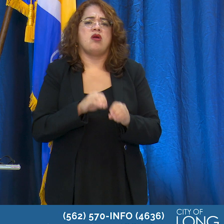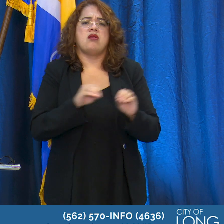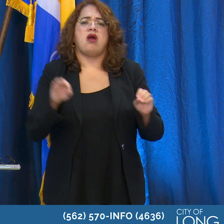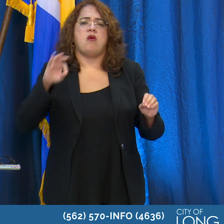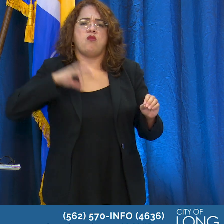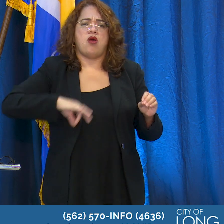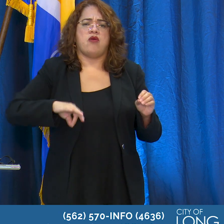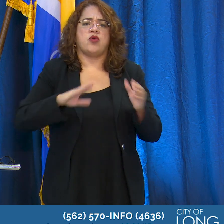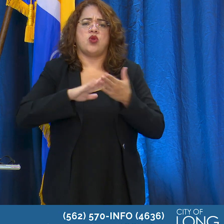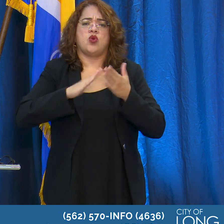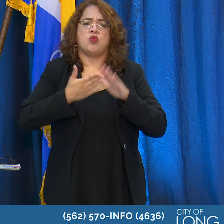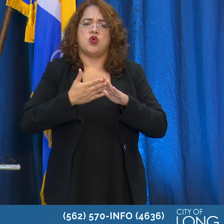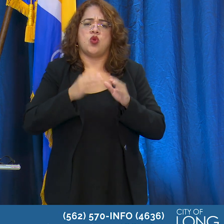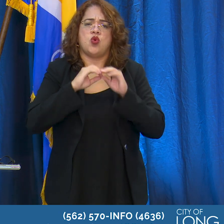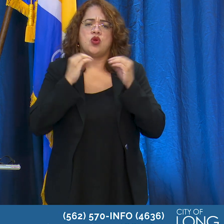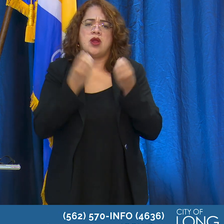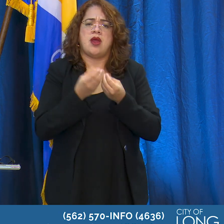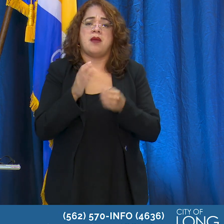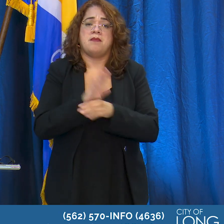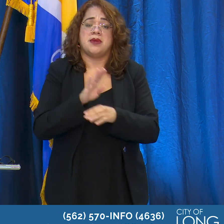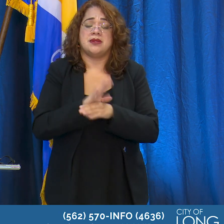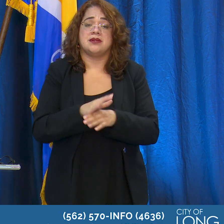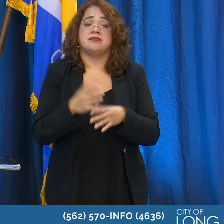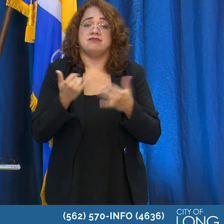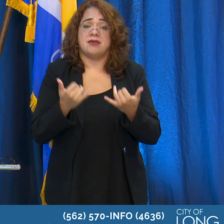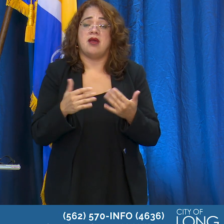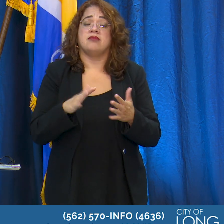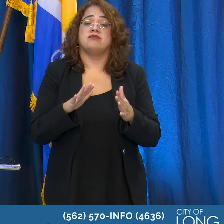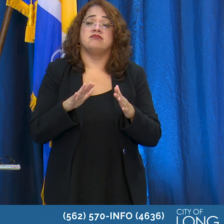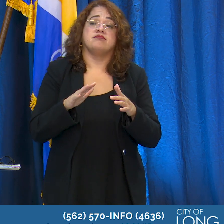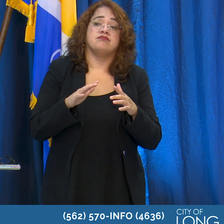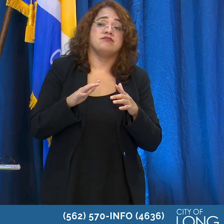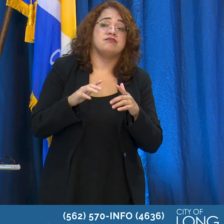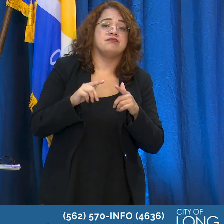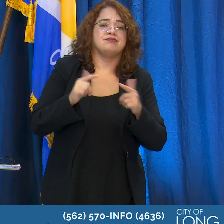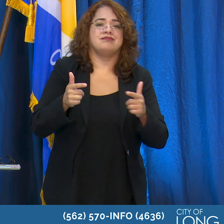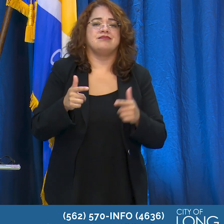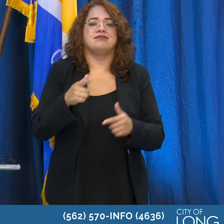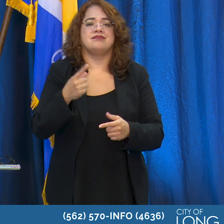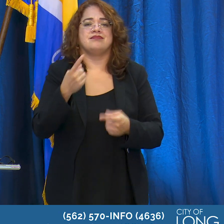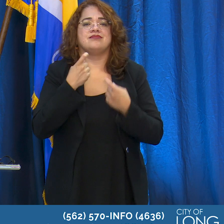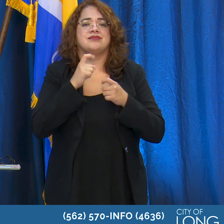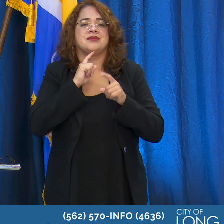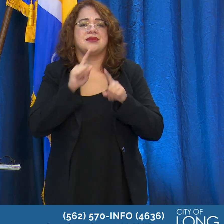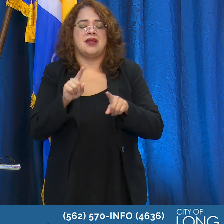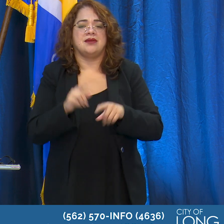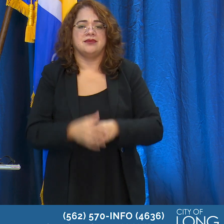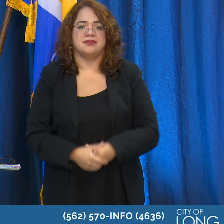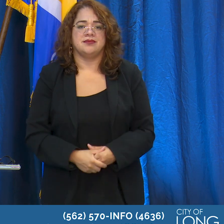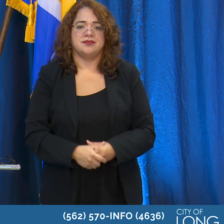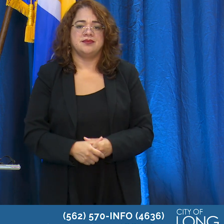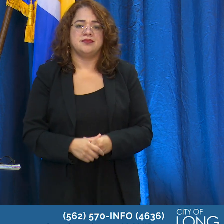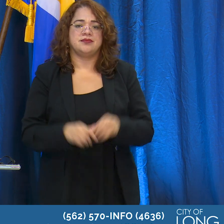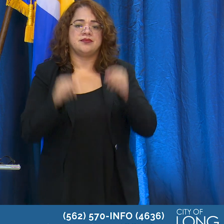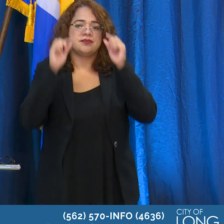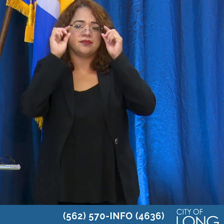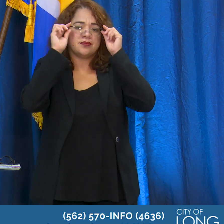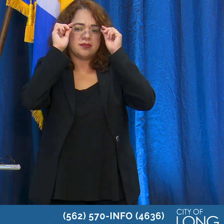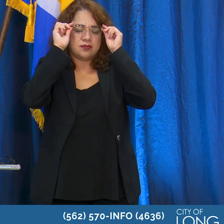So with that, I'm open for questions. All right, thank you. We have a few questions from the media.First question comes from Hayley